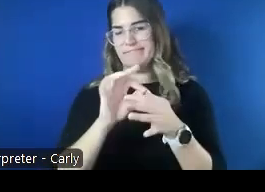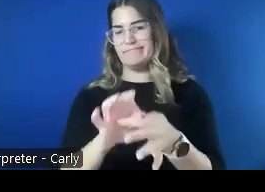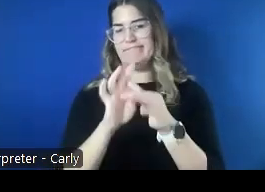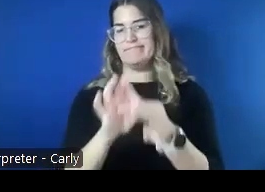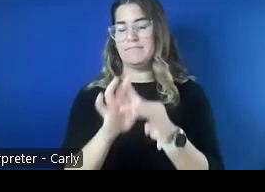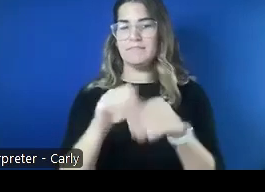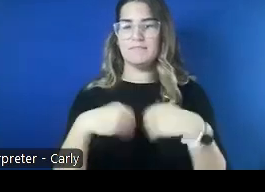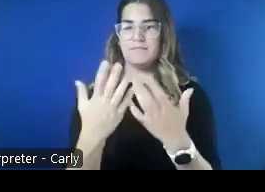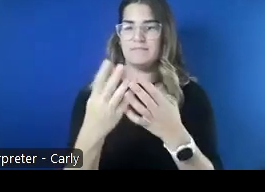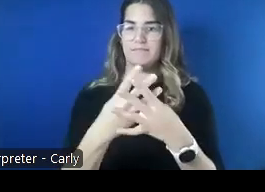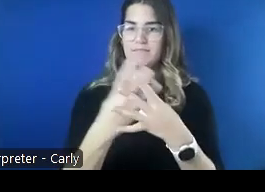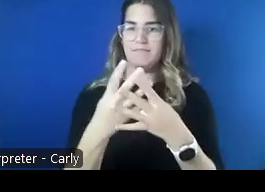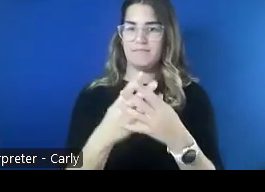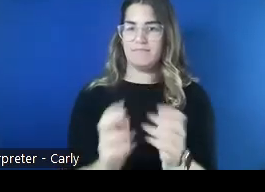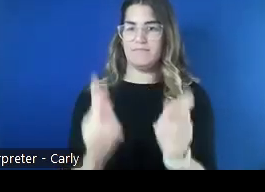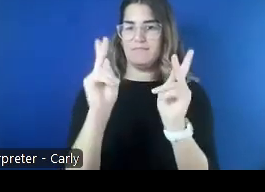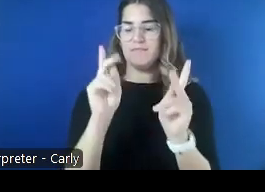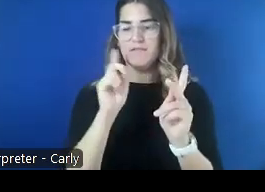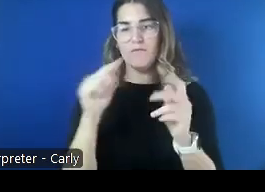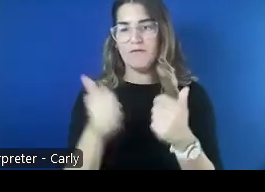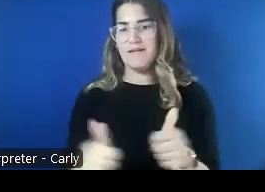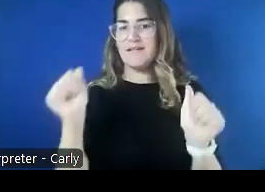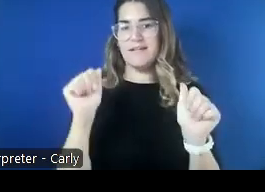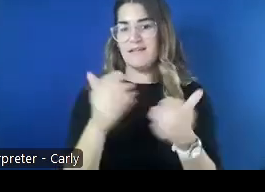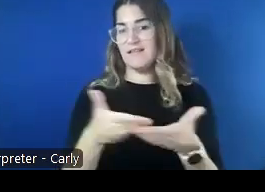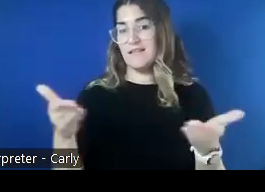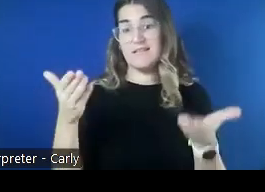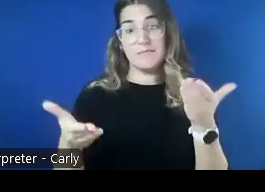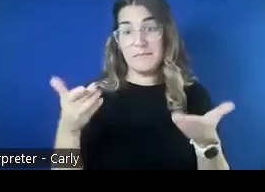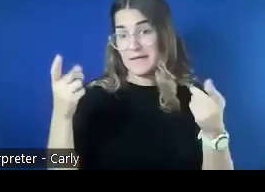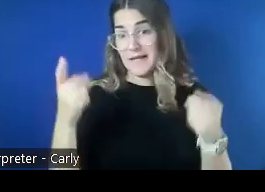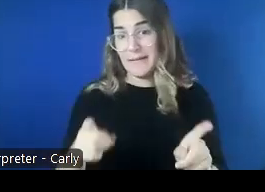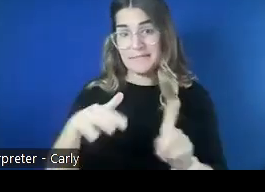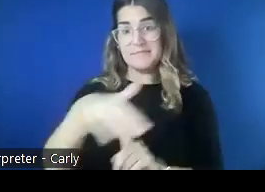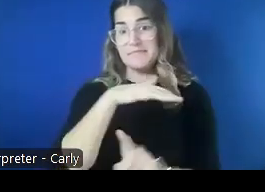for some additional uh additional things that may be going on and really assess mom's health